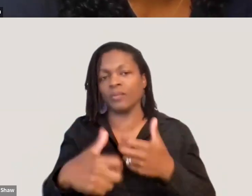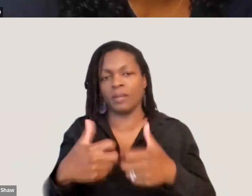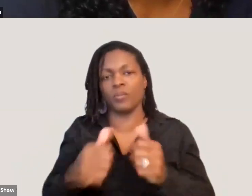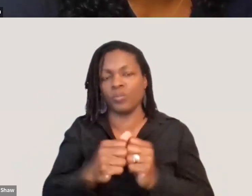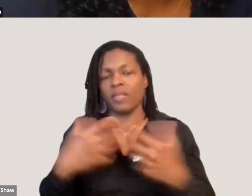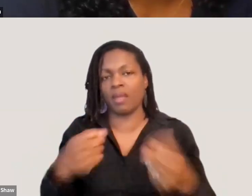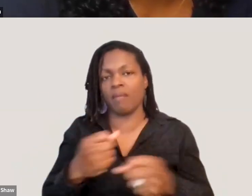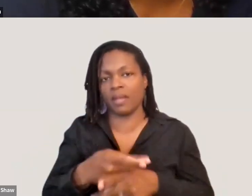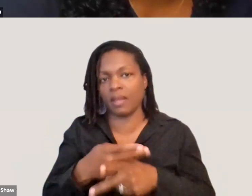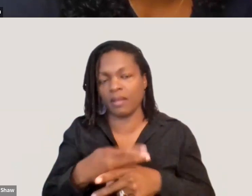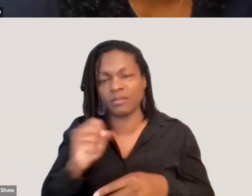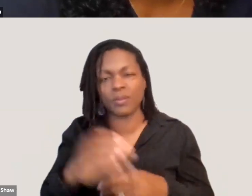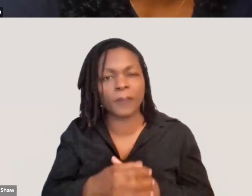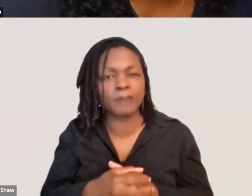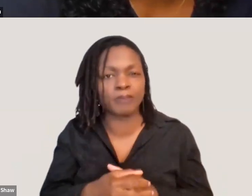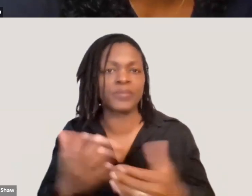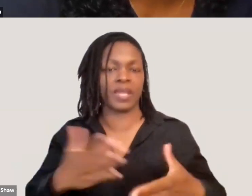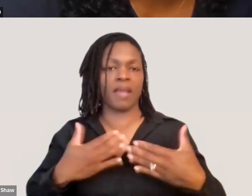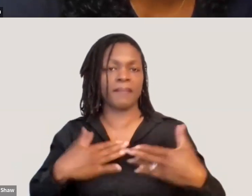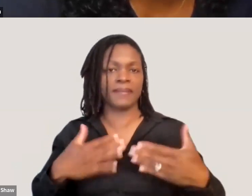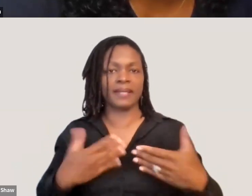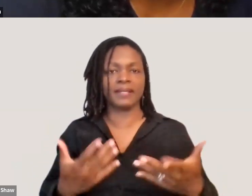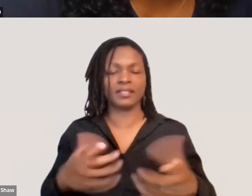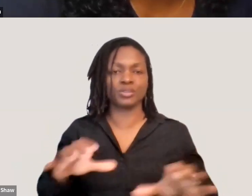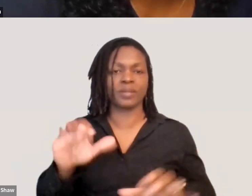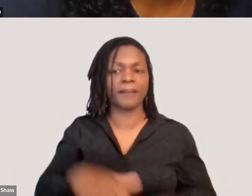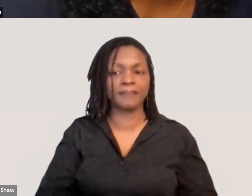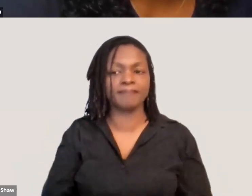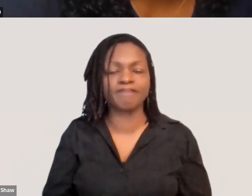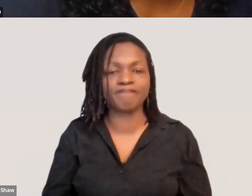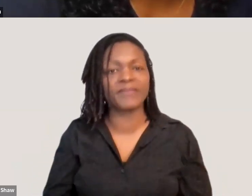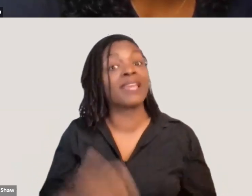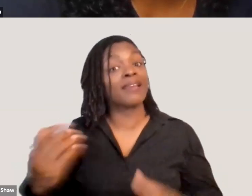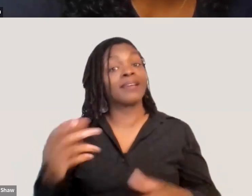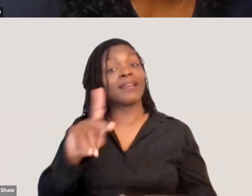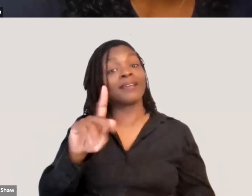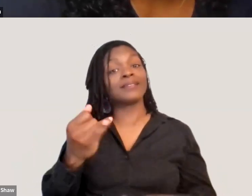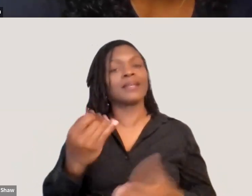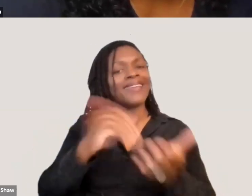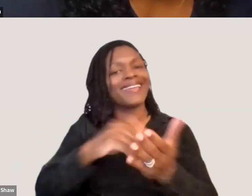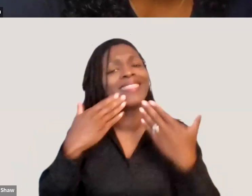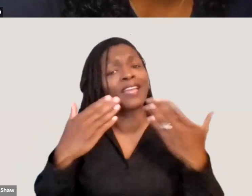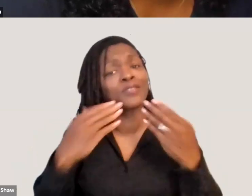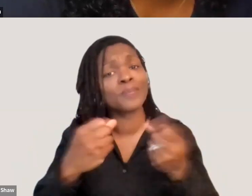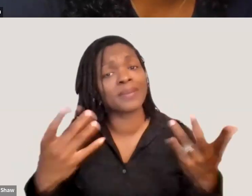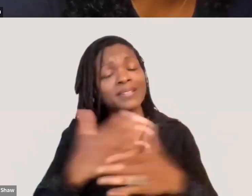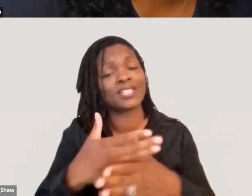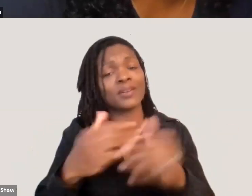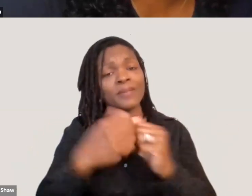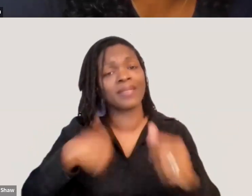Yes, so once again, we just wanna thank you both so much for sharing with us. Great presentation is always and.